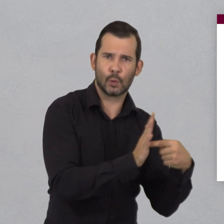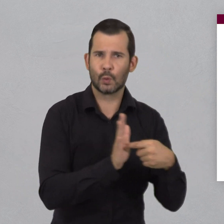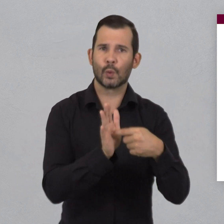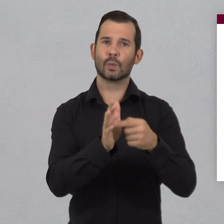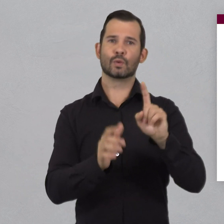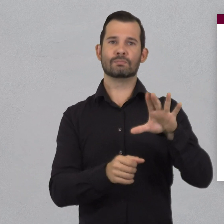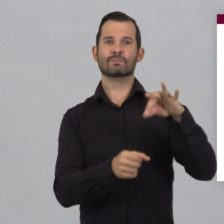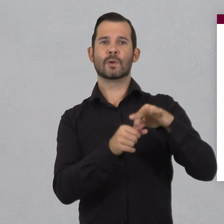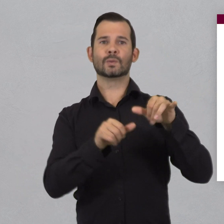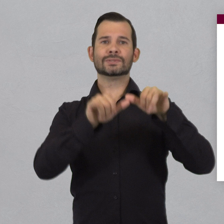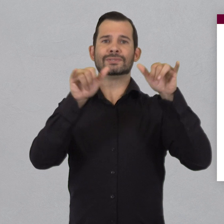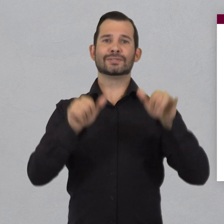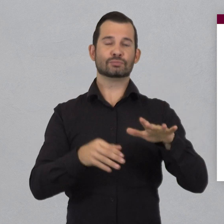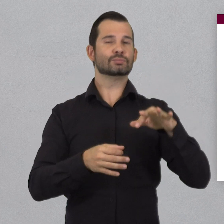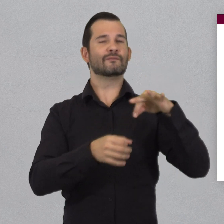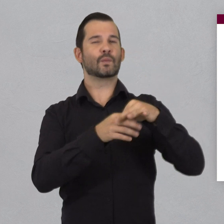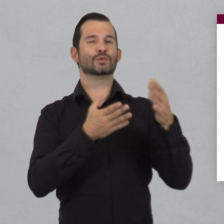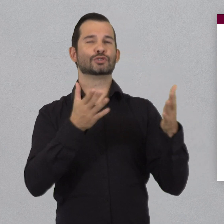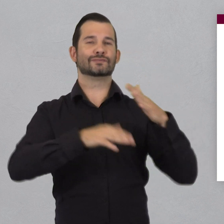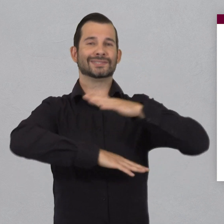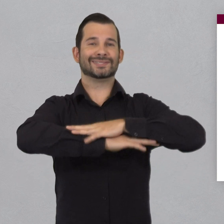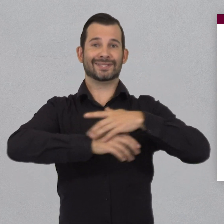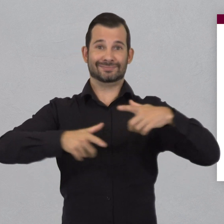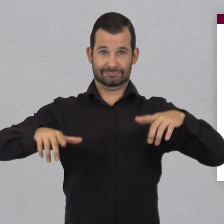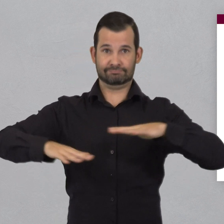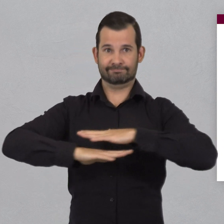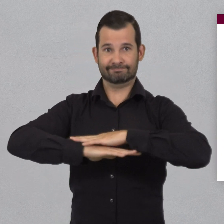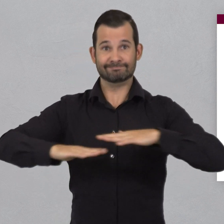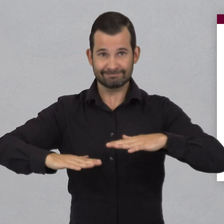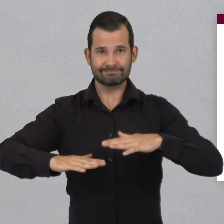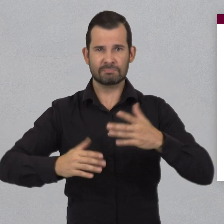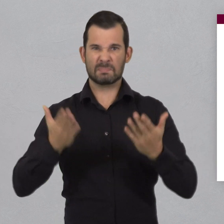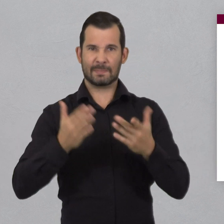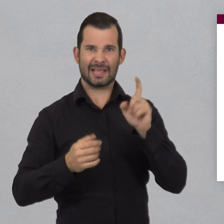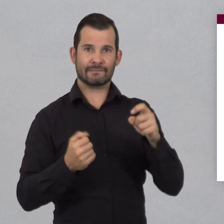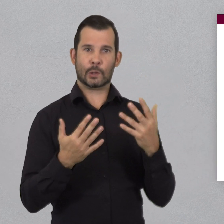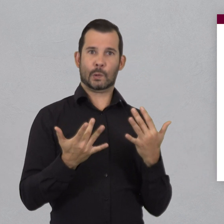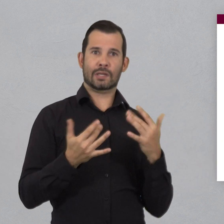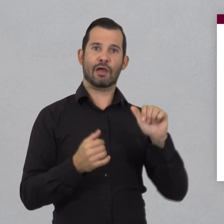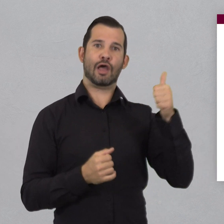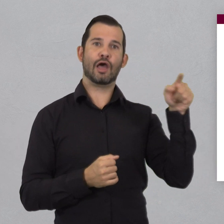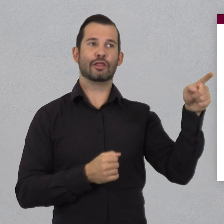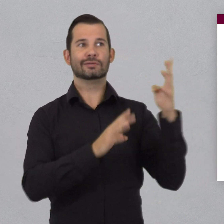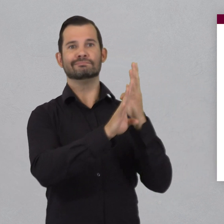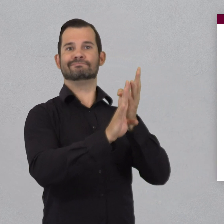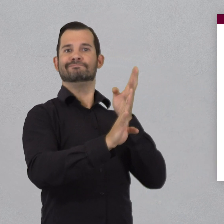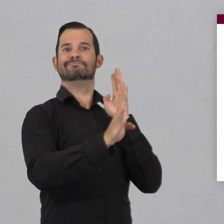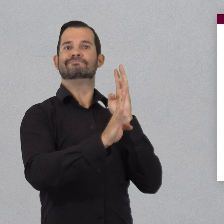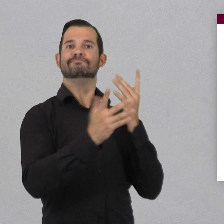greet you and show you to your polling station (voting service desk). You might have to wait